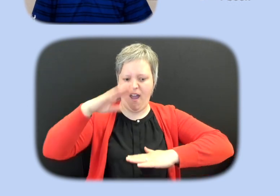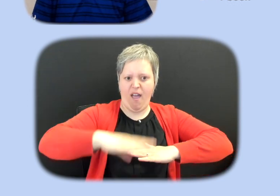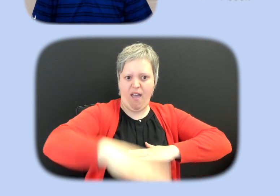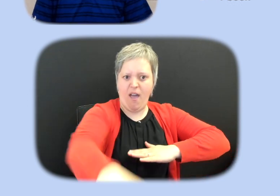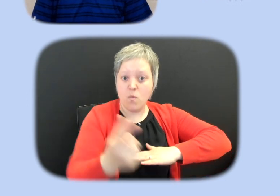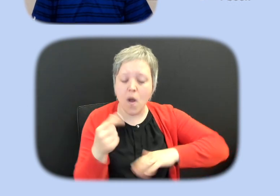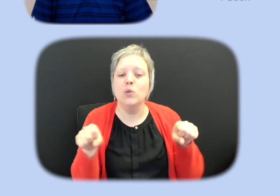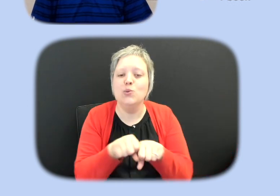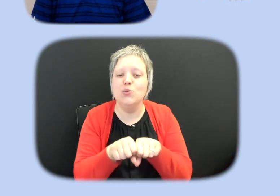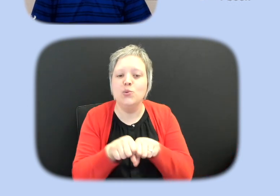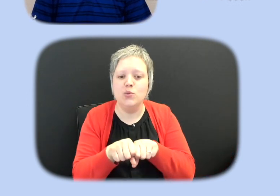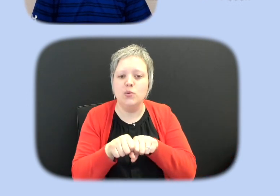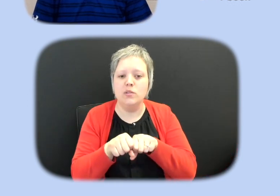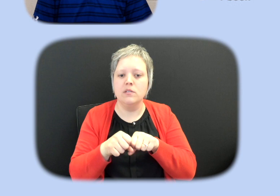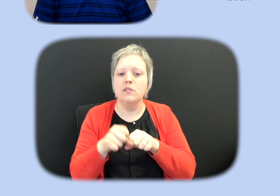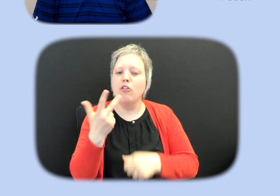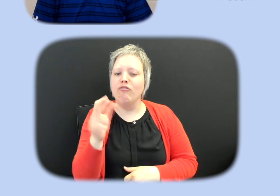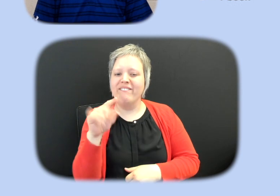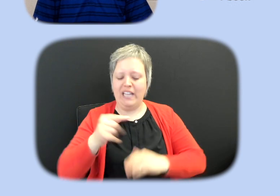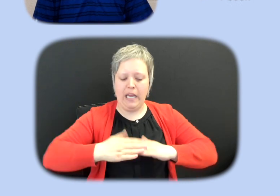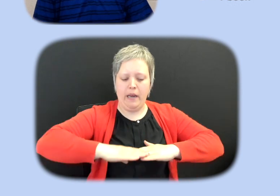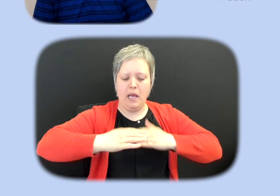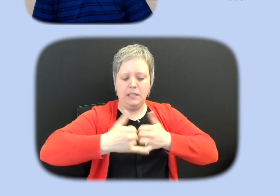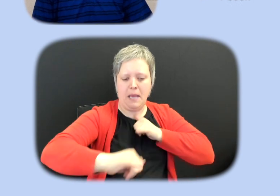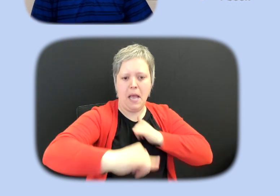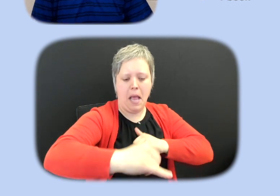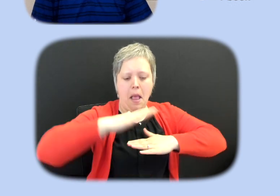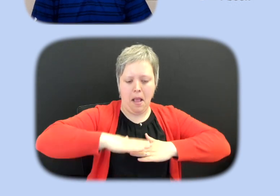about three feet apart for the child to weave in and out of. Then the towel will go down so